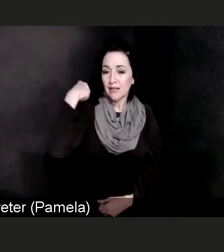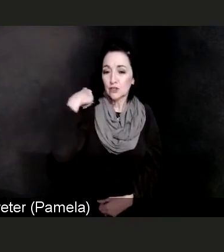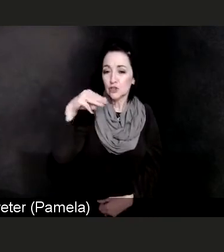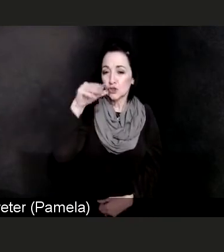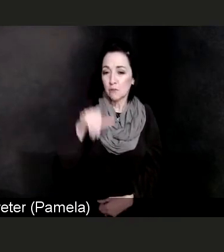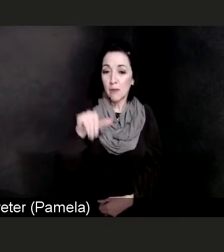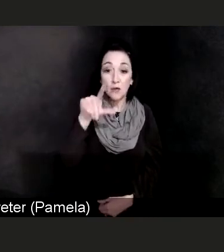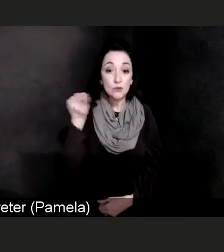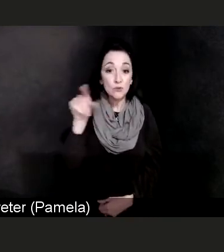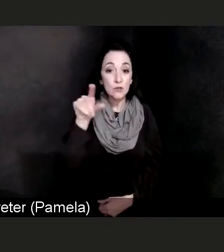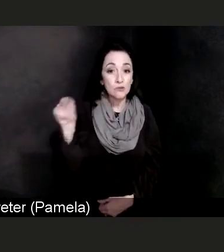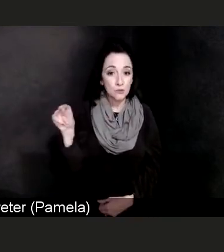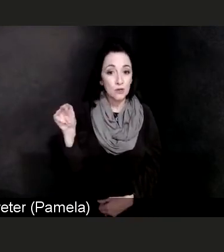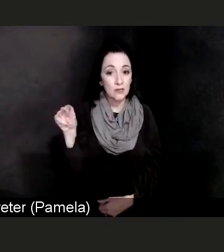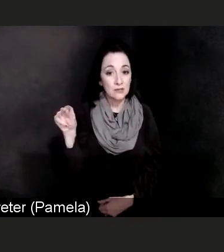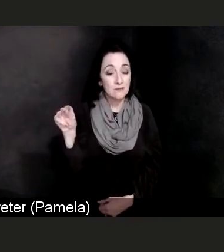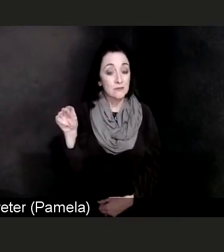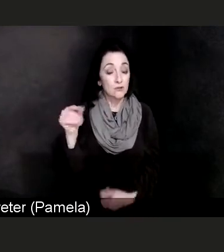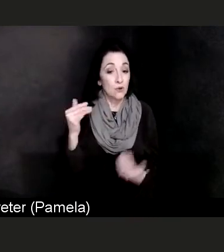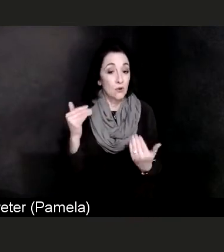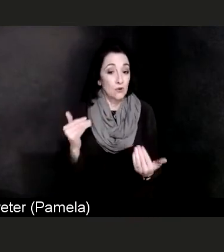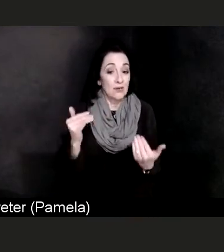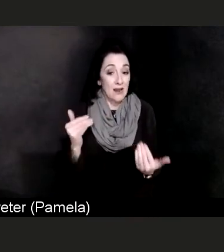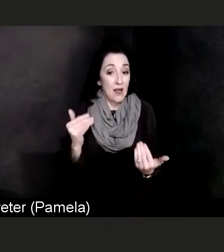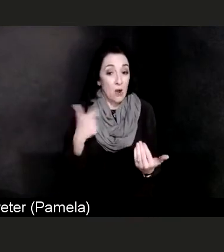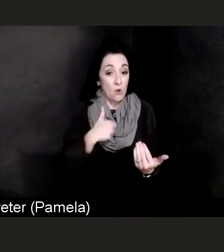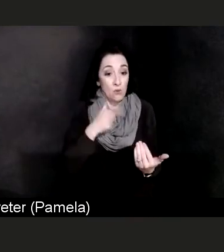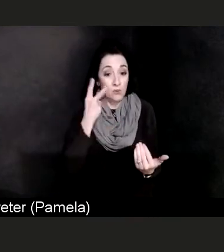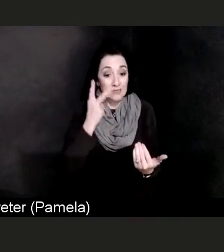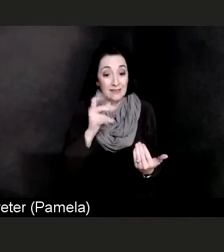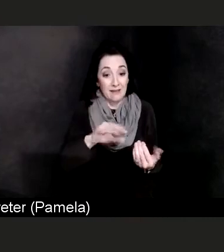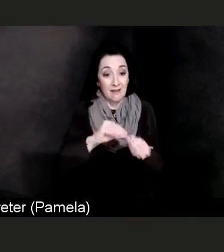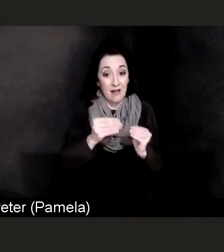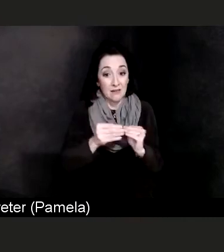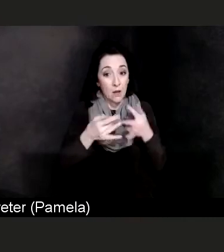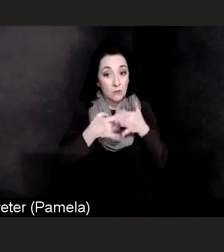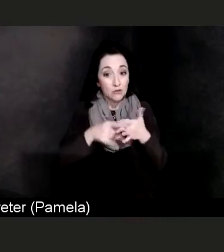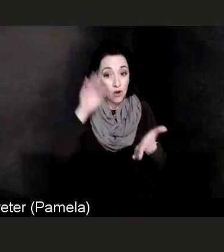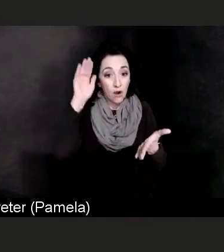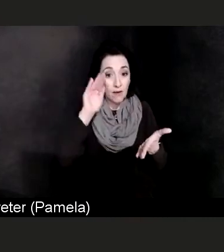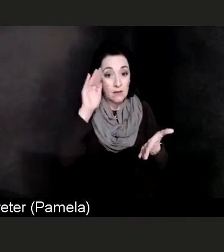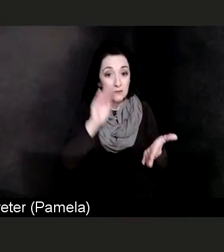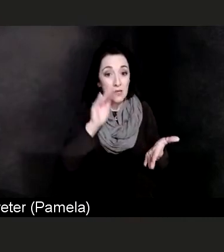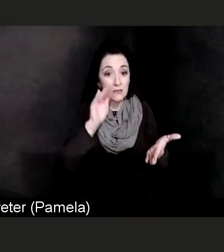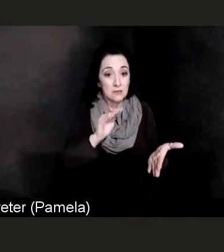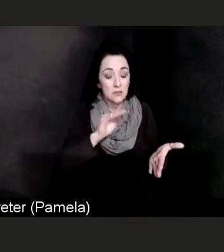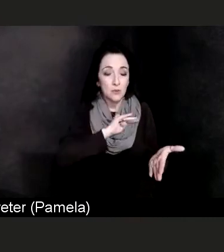So it is nice to see those numbers decreasing. With that, I also wanna point out